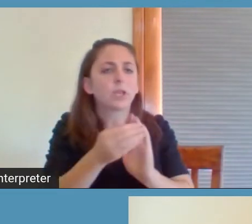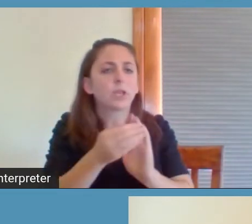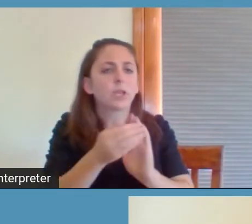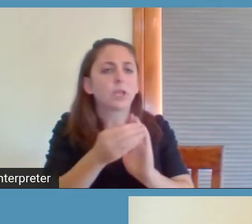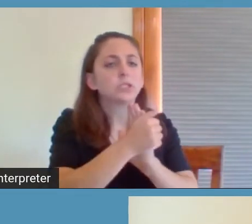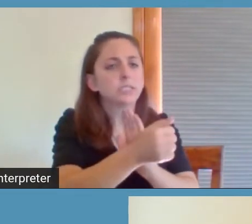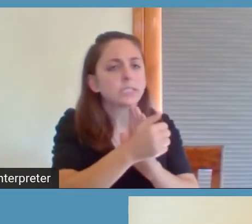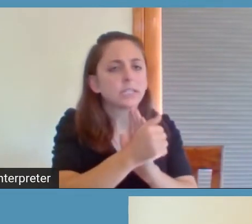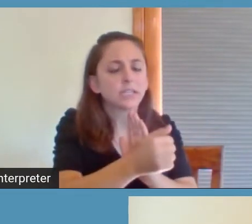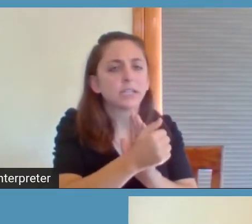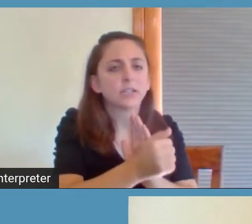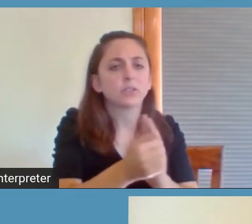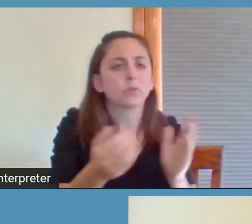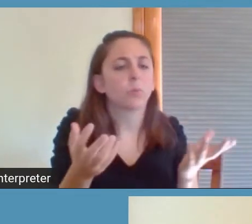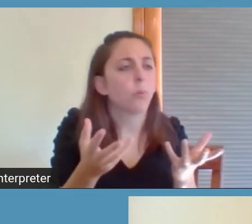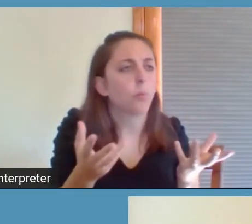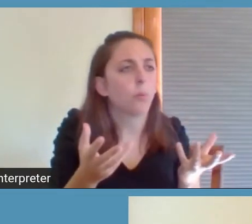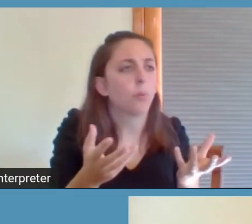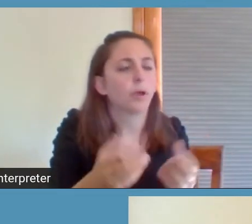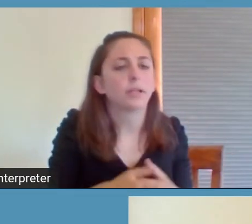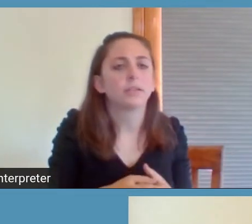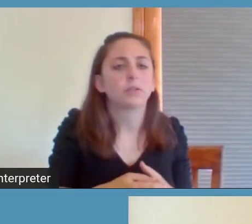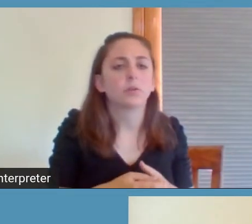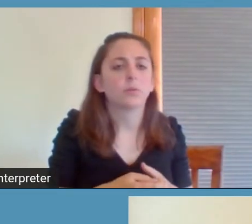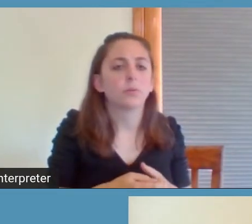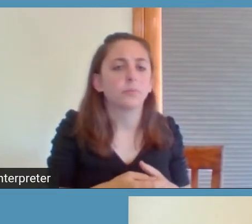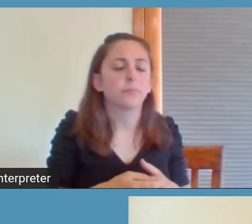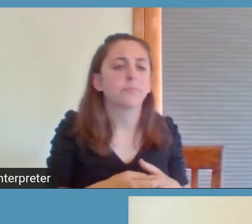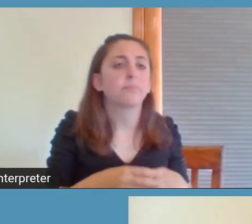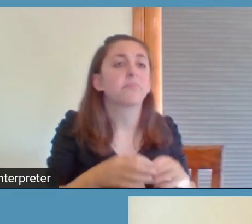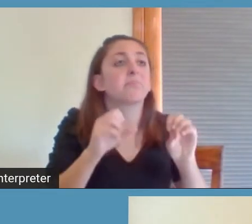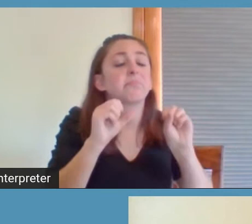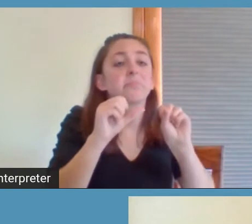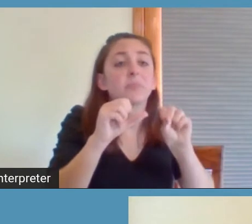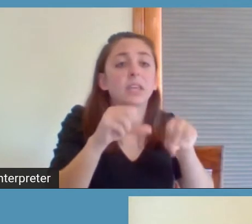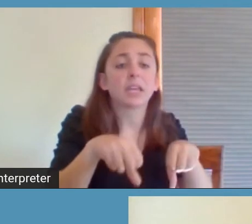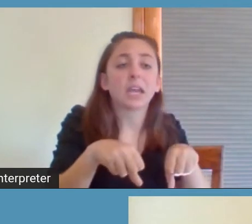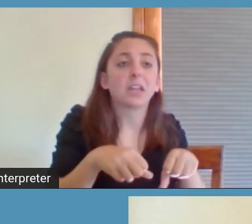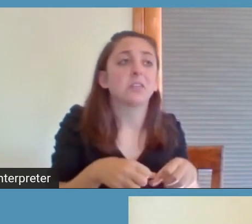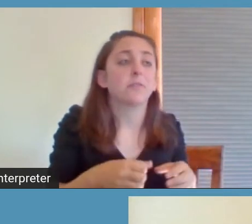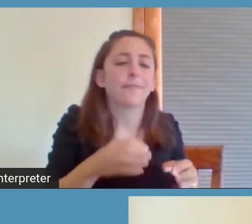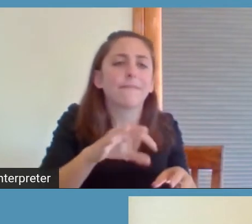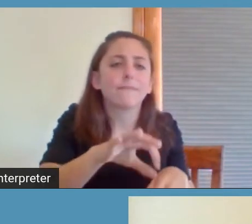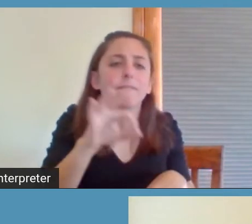whoever's planning to do this or can you get the person that has the skill set to be able to create